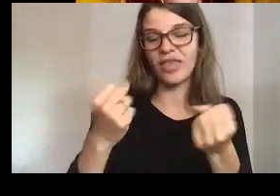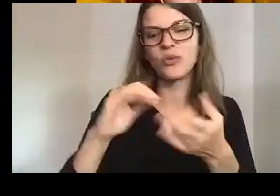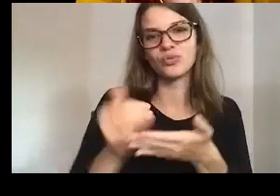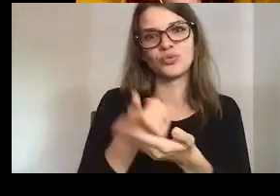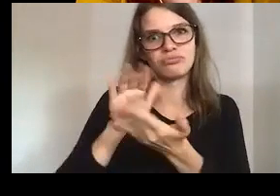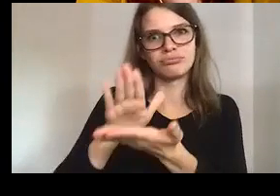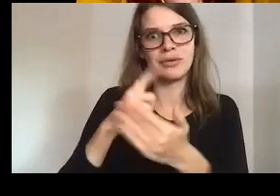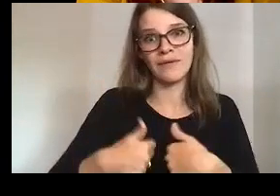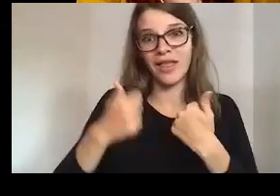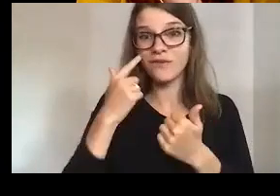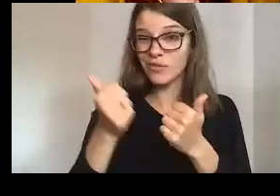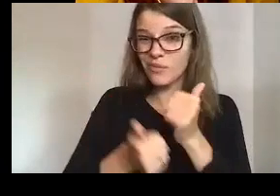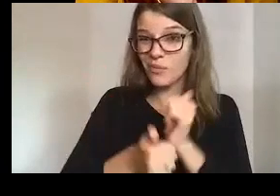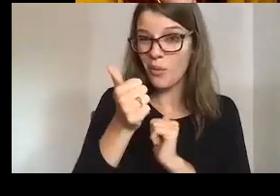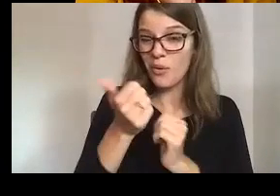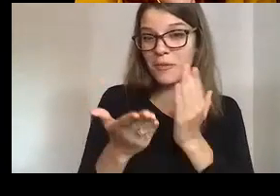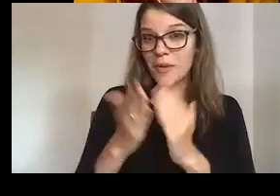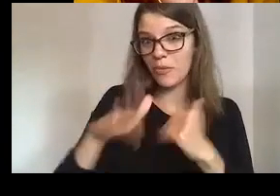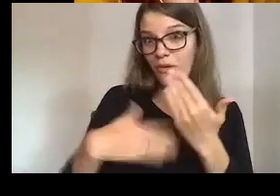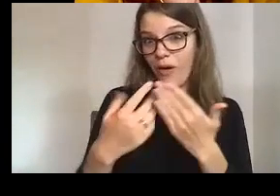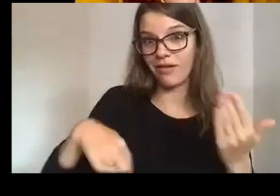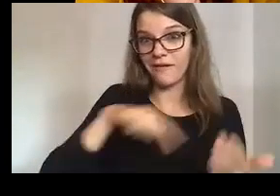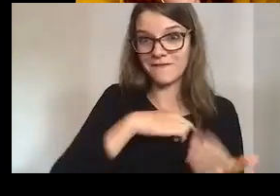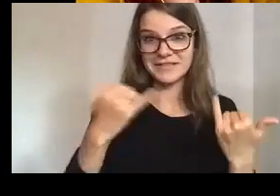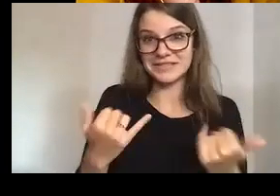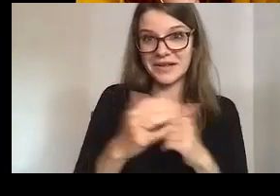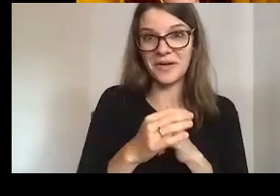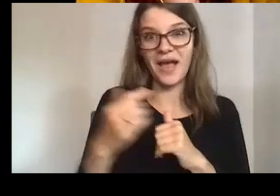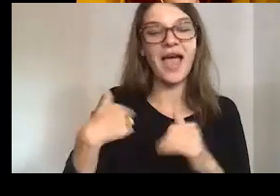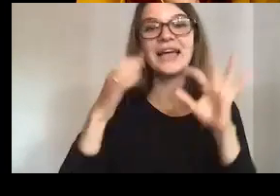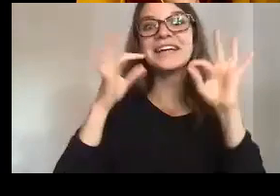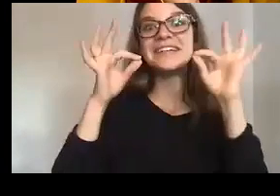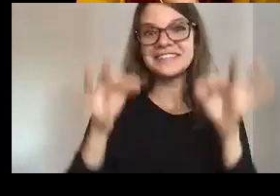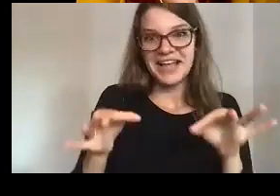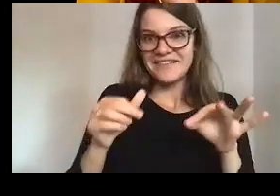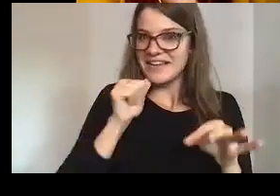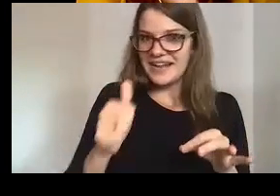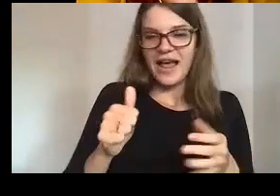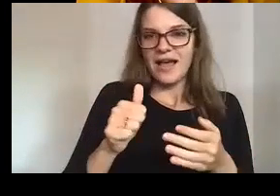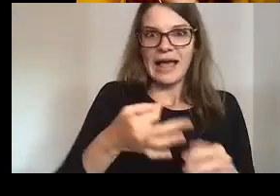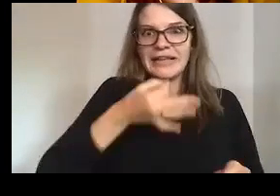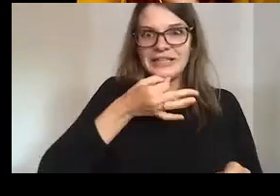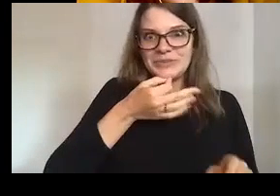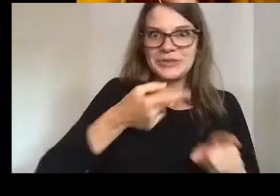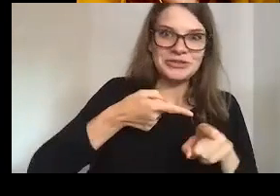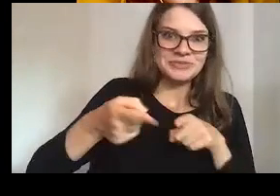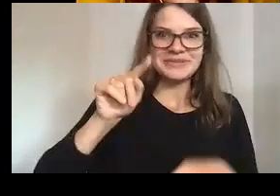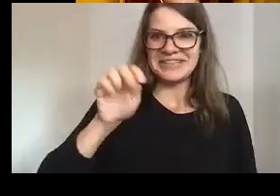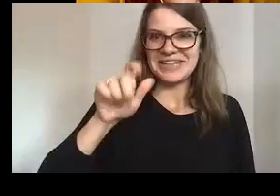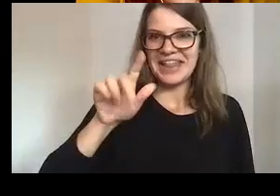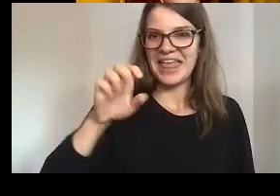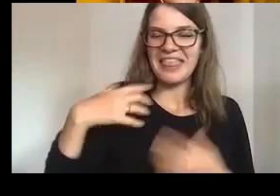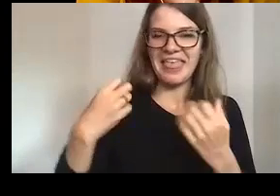most if not all of us so I definitely don't come here as an expert in telehealth but rather some